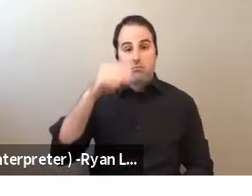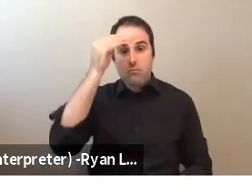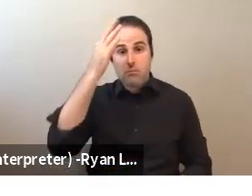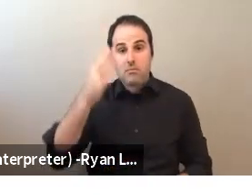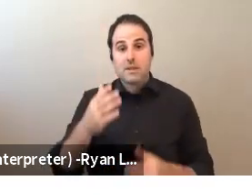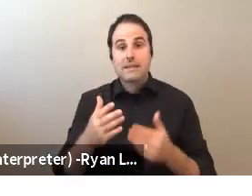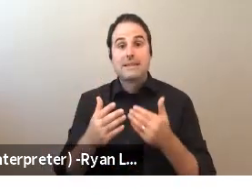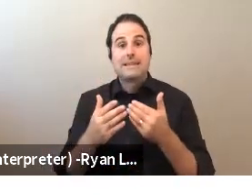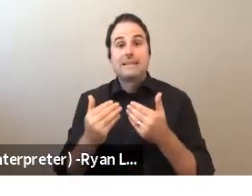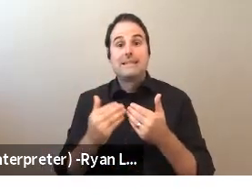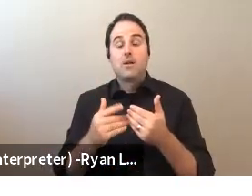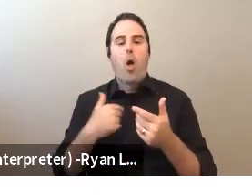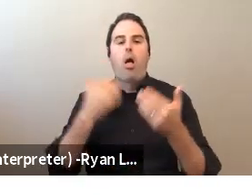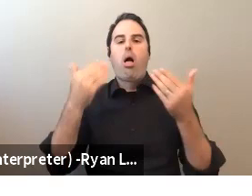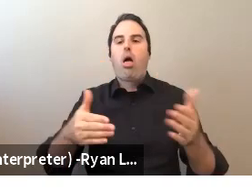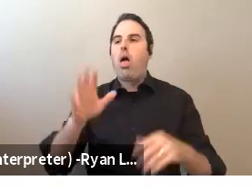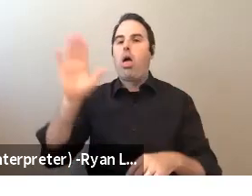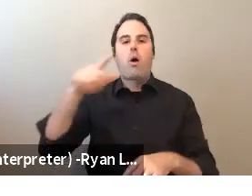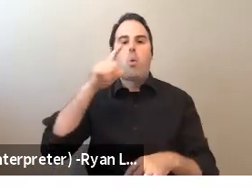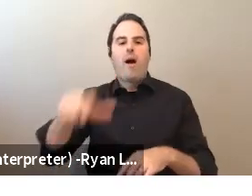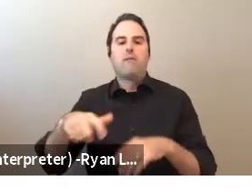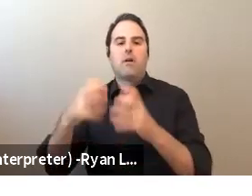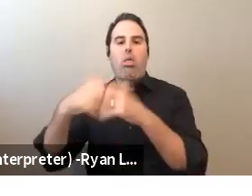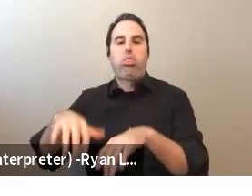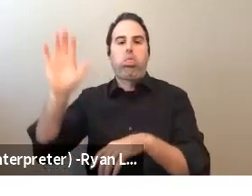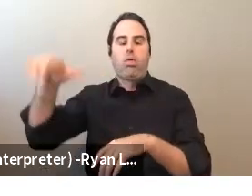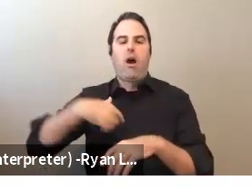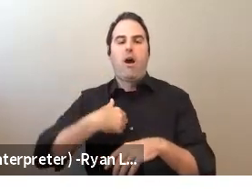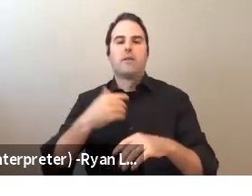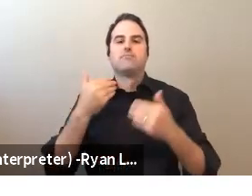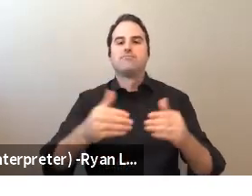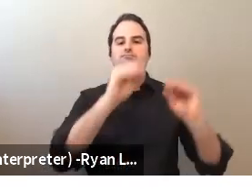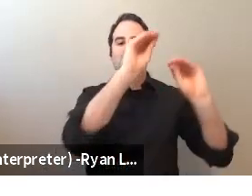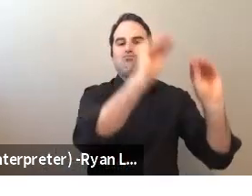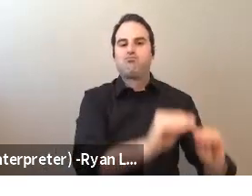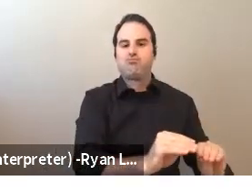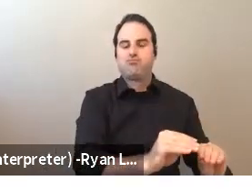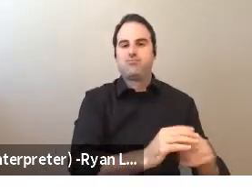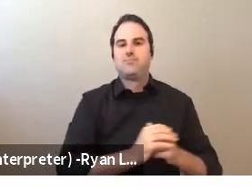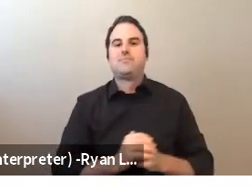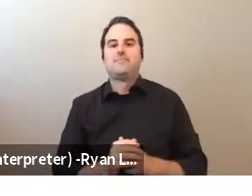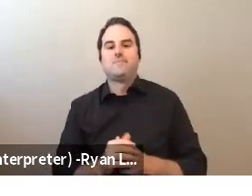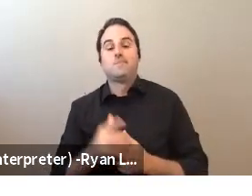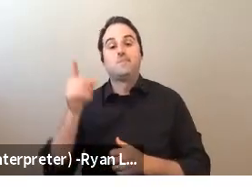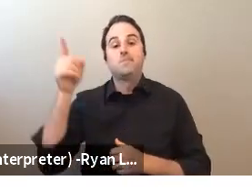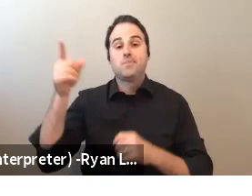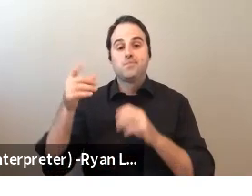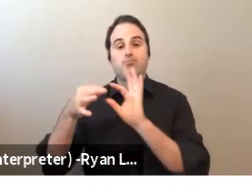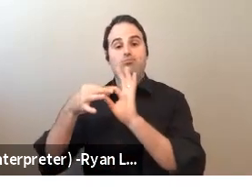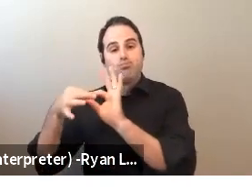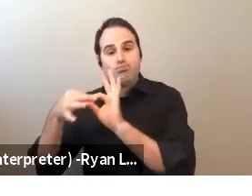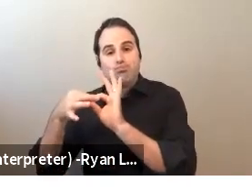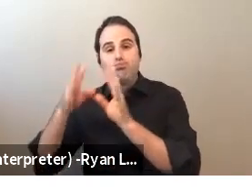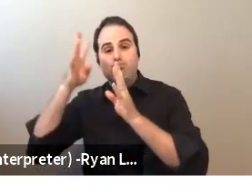And collaboration across space and time creative co authorship with people you've never met standing on the shoulders of your peers.